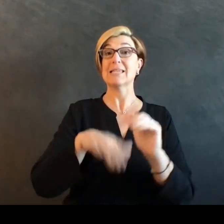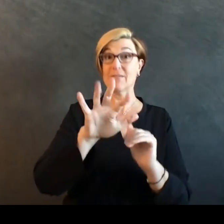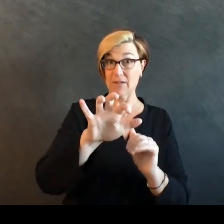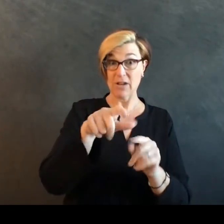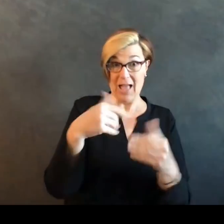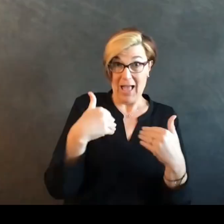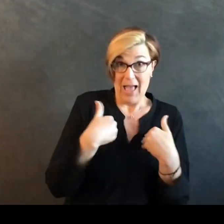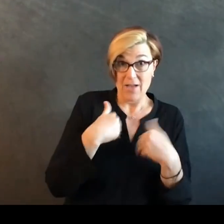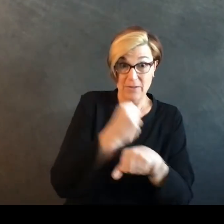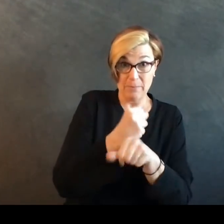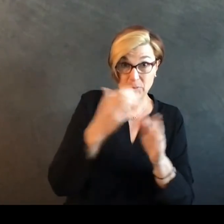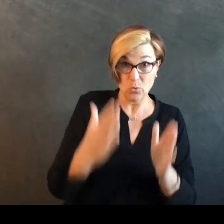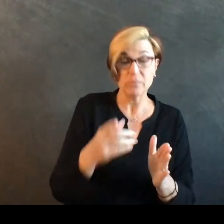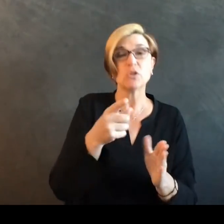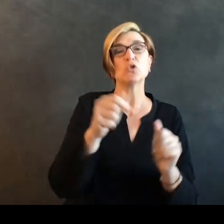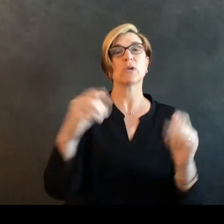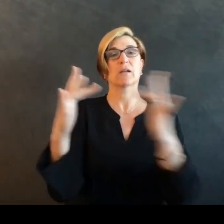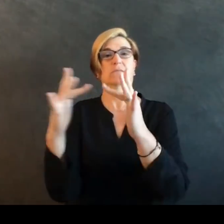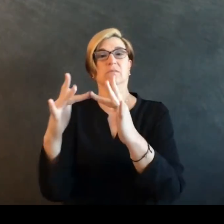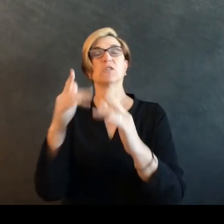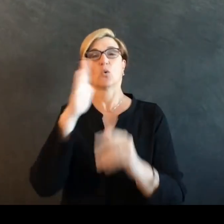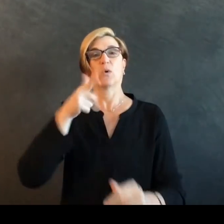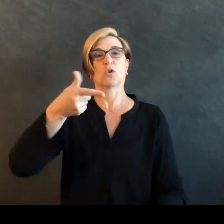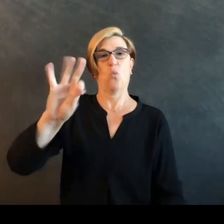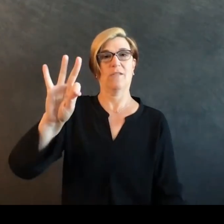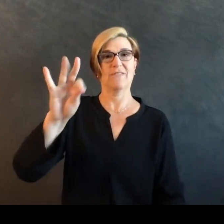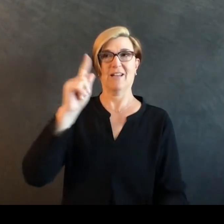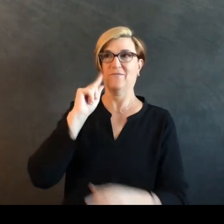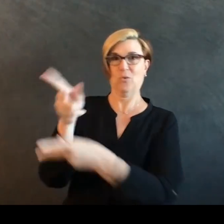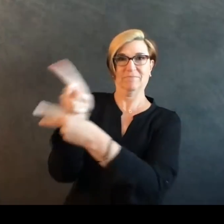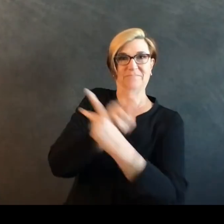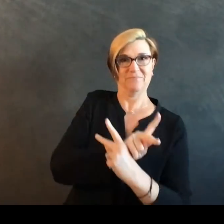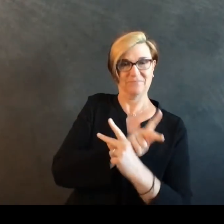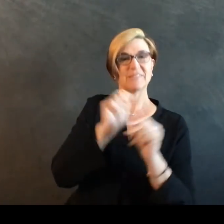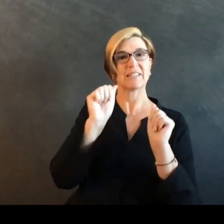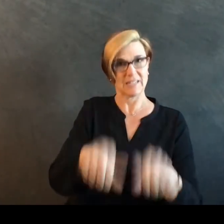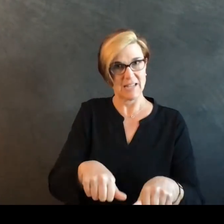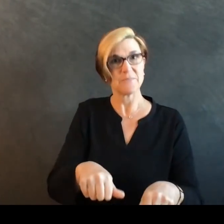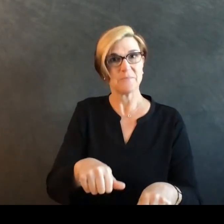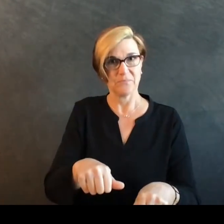able to do this any credit union existing SBA lenders and FinTech lenders